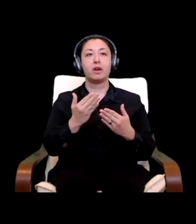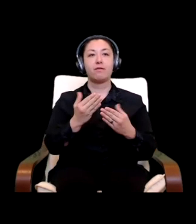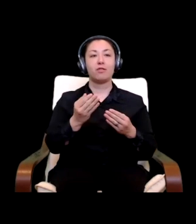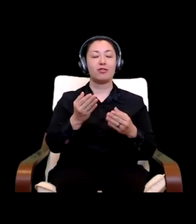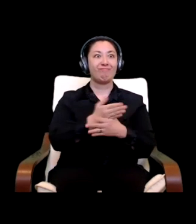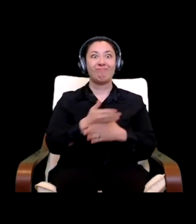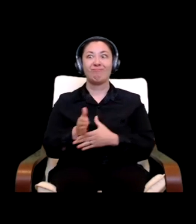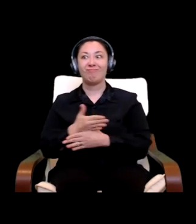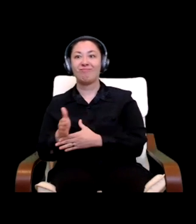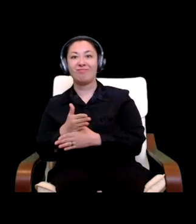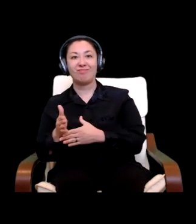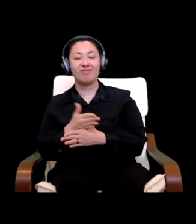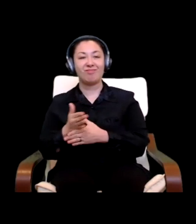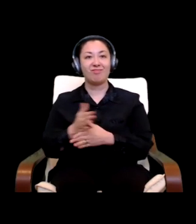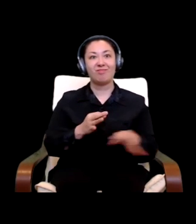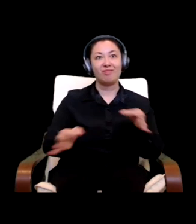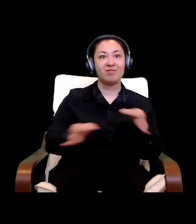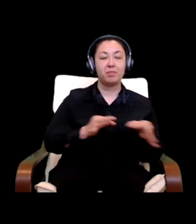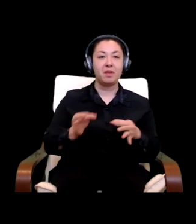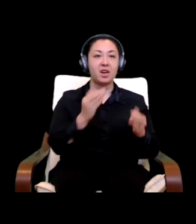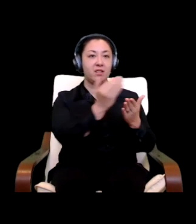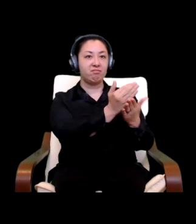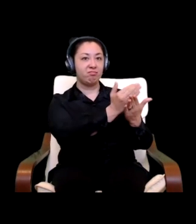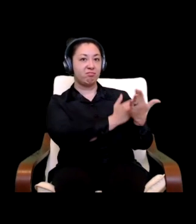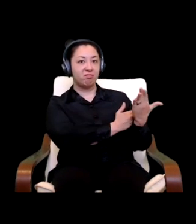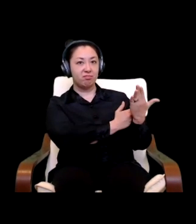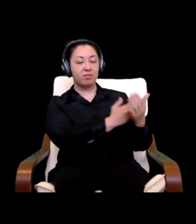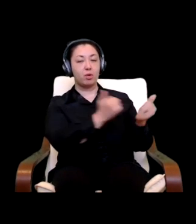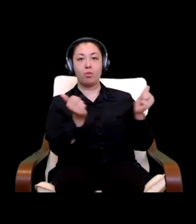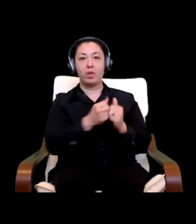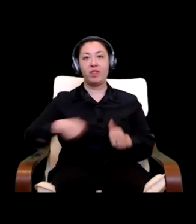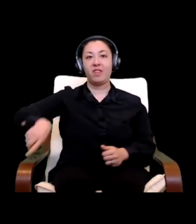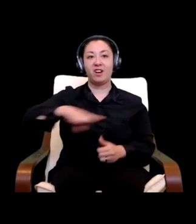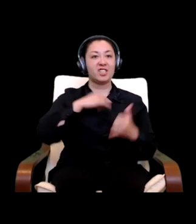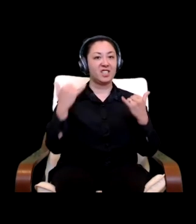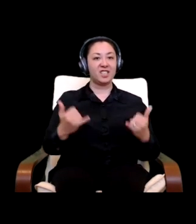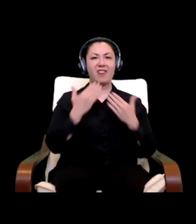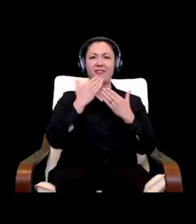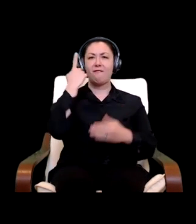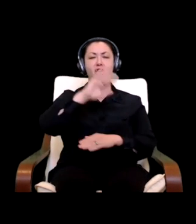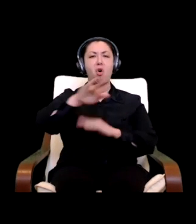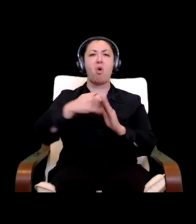with all of us today. Thank you for all of your work -- There is one question --